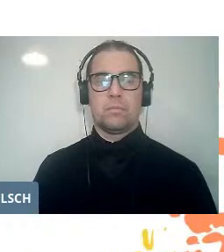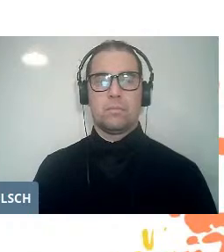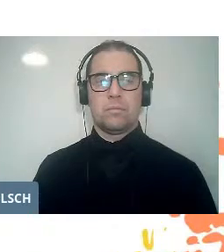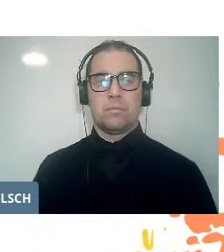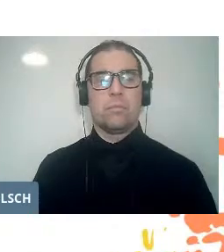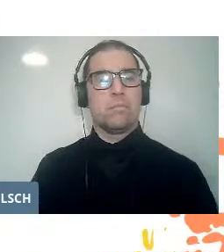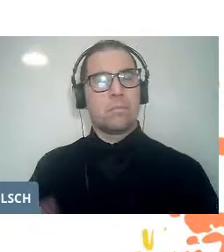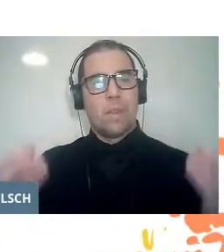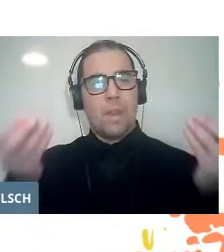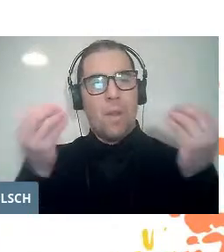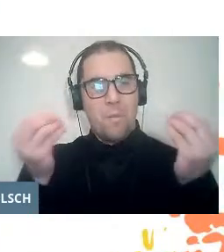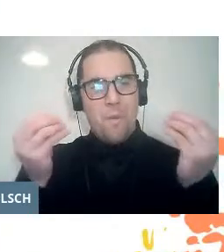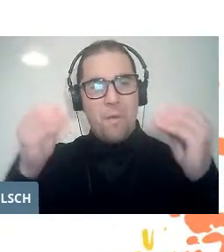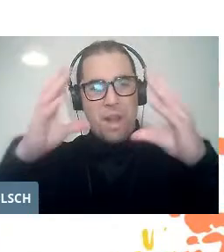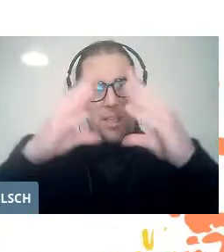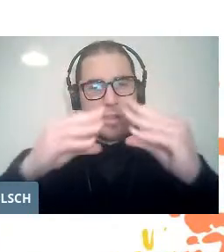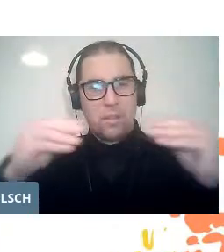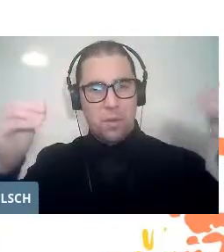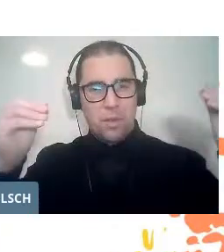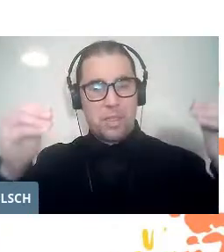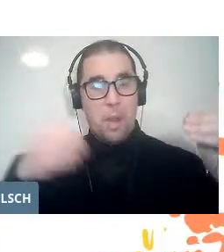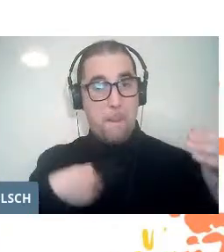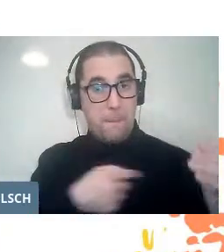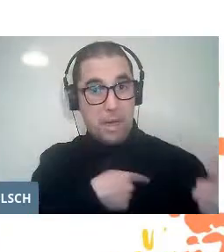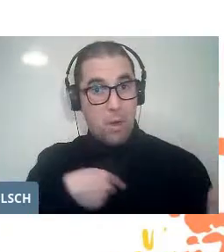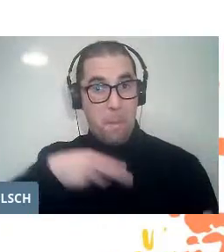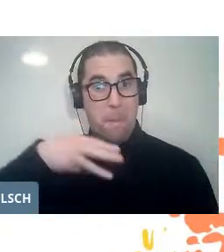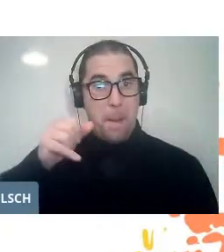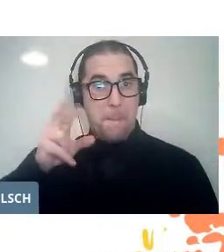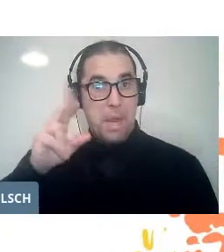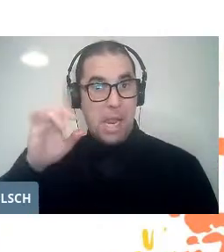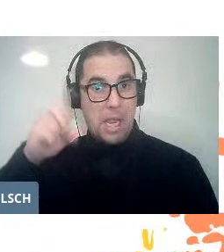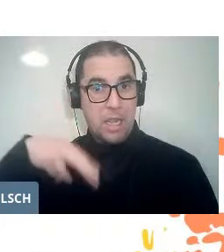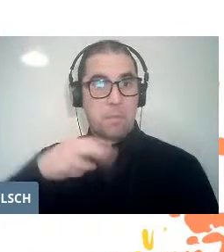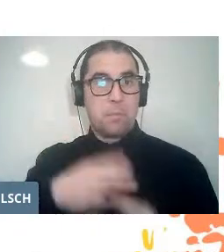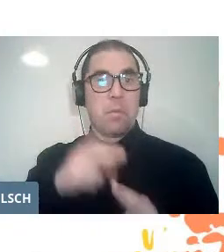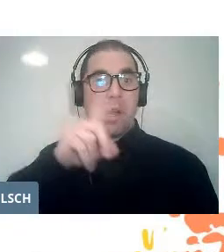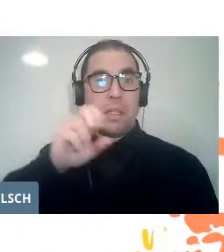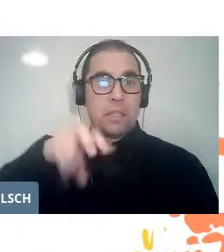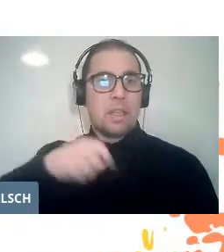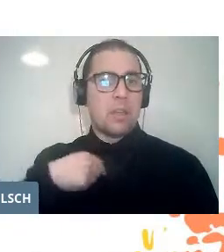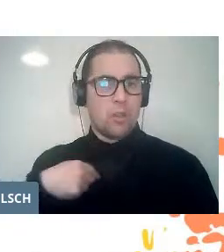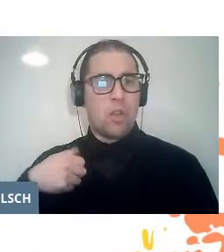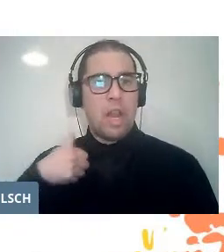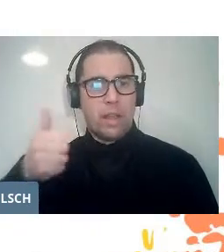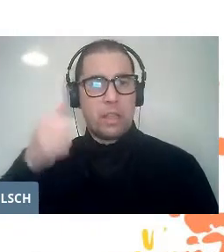Good evening, my name is Miryam Singer, and I am the director of arts and culture